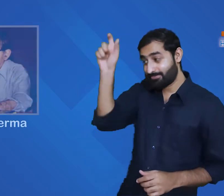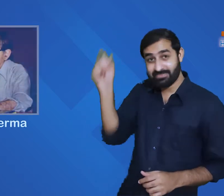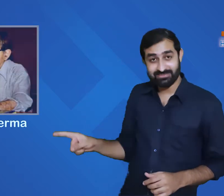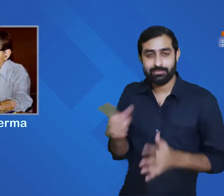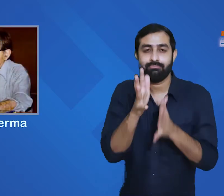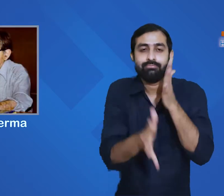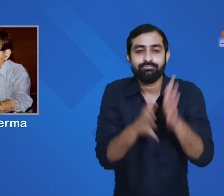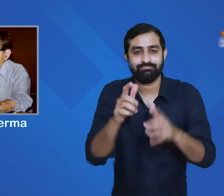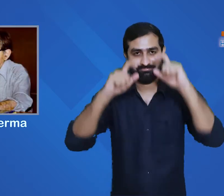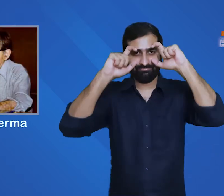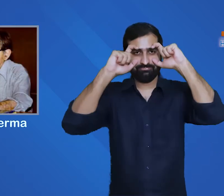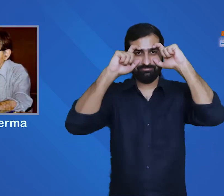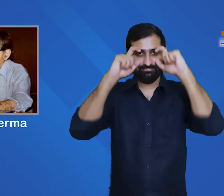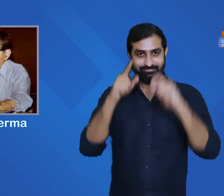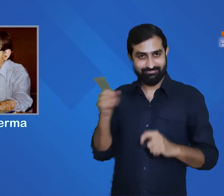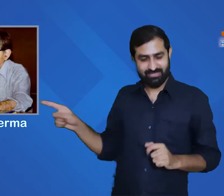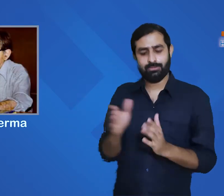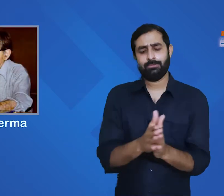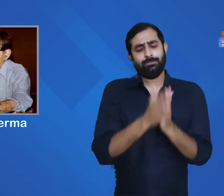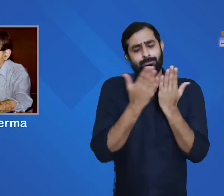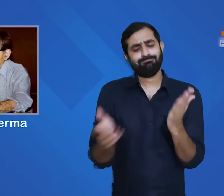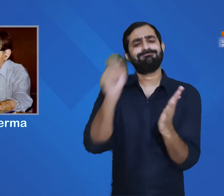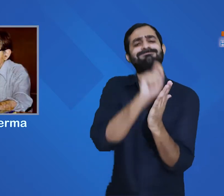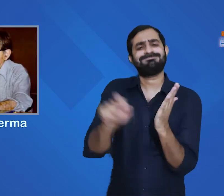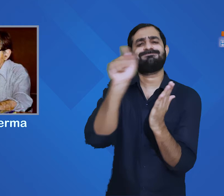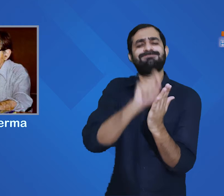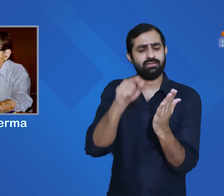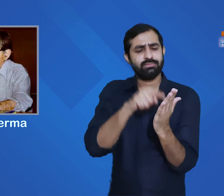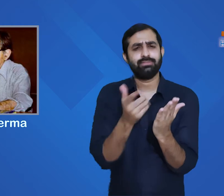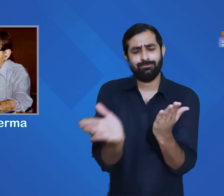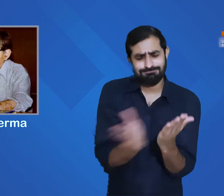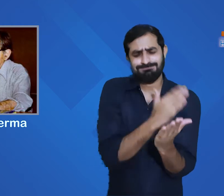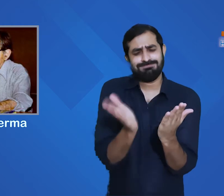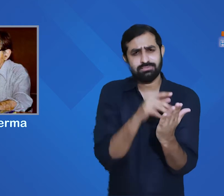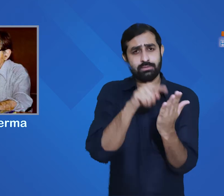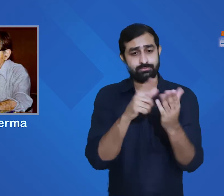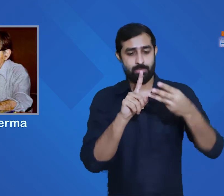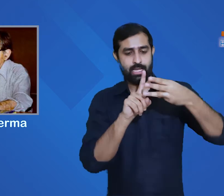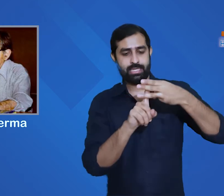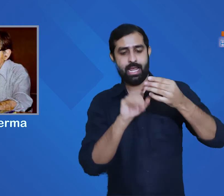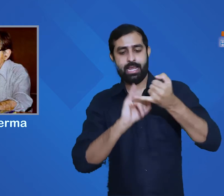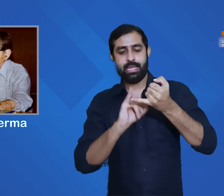Nirmal Verma is the author of this essay and that's his sign name. This is an essay,